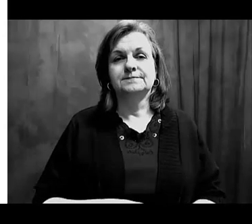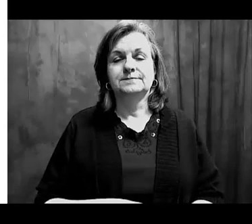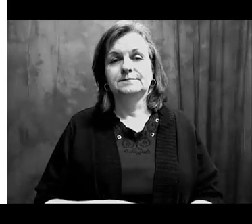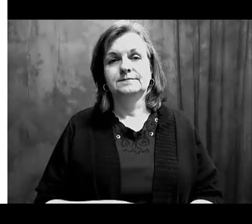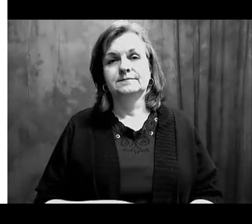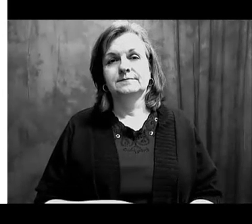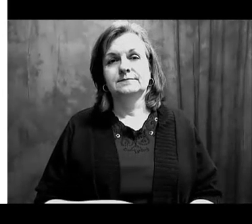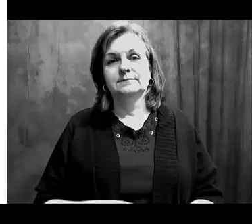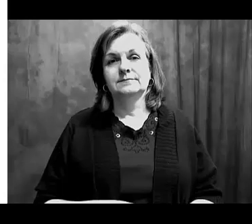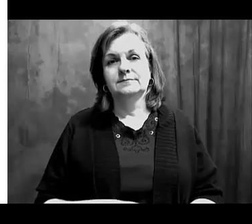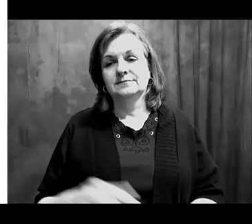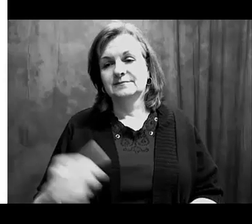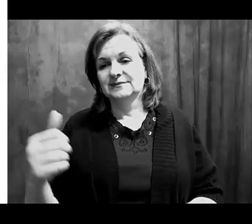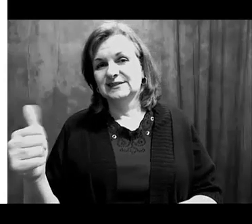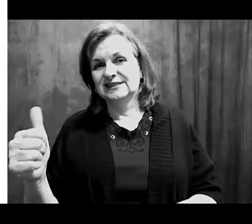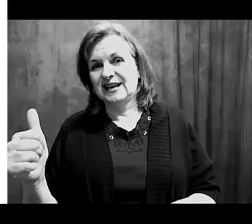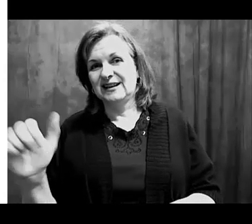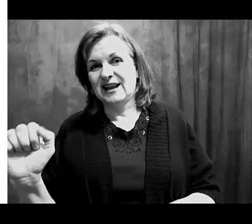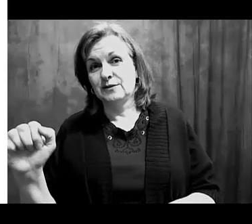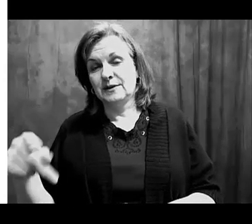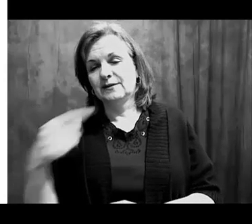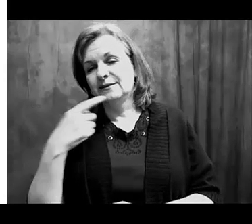10 action potentials will tell you that something